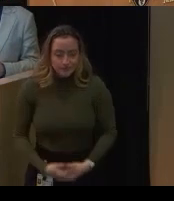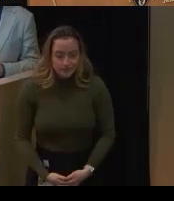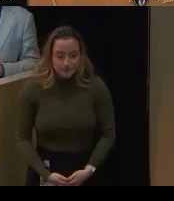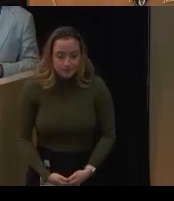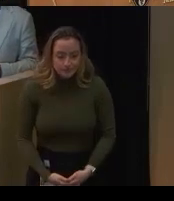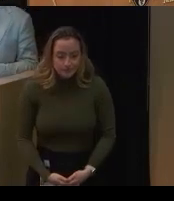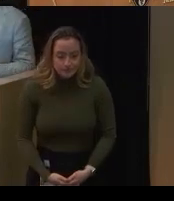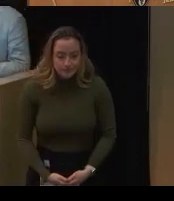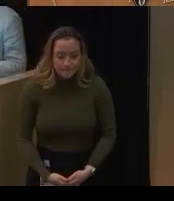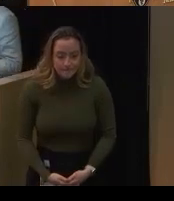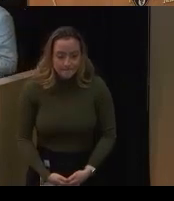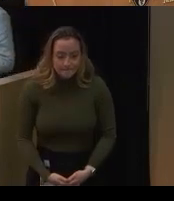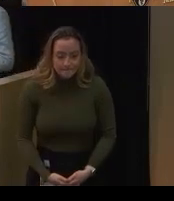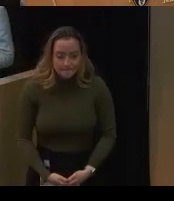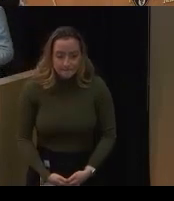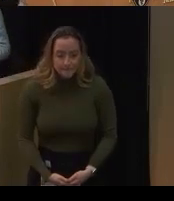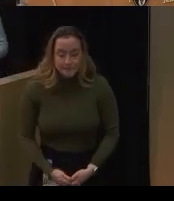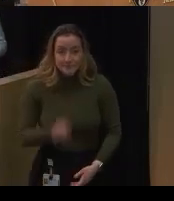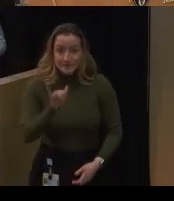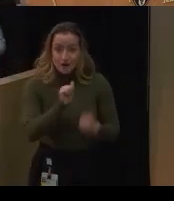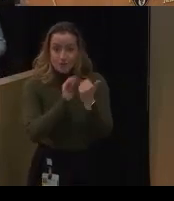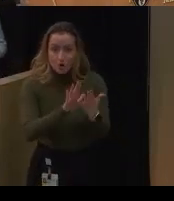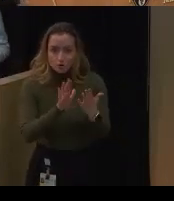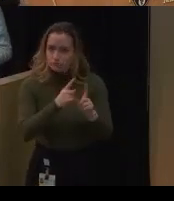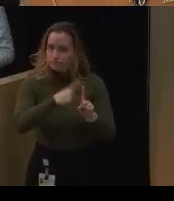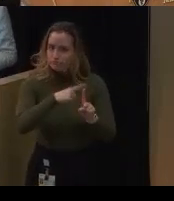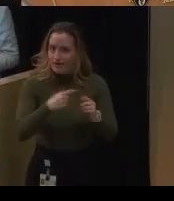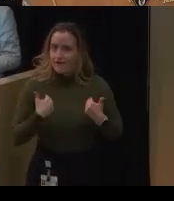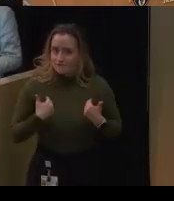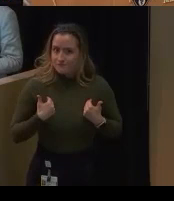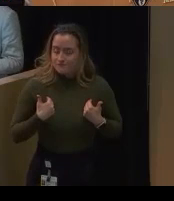so there are a lot of promises to this approach I mean for one it allows you to build interventions